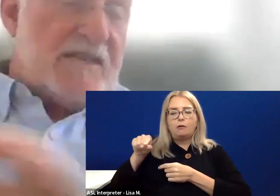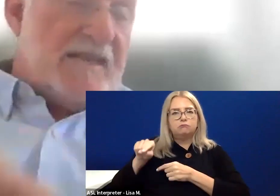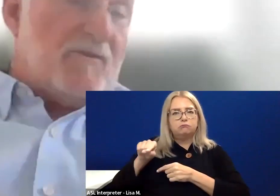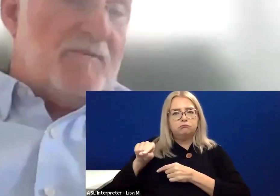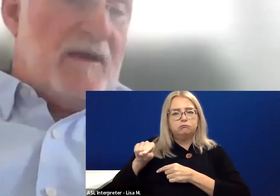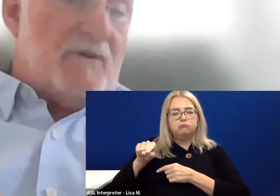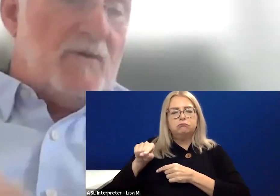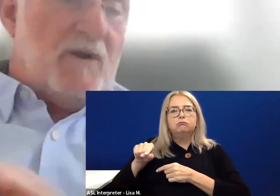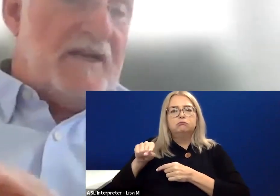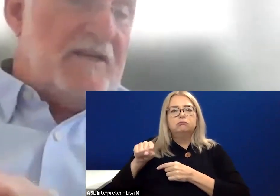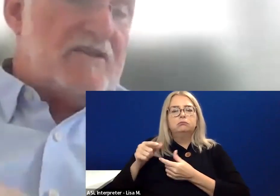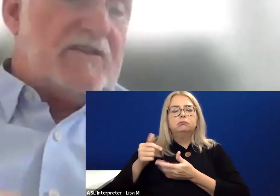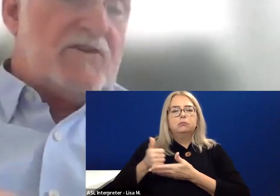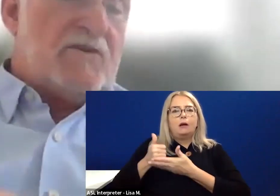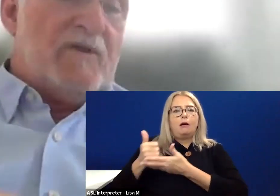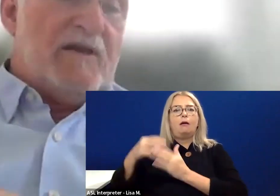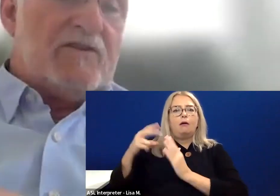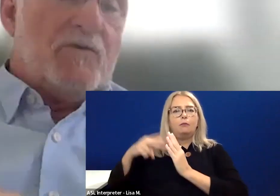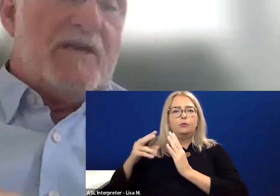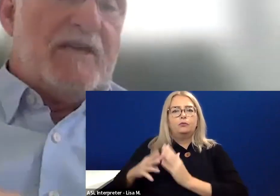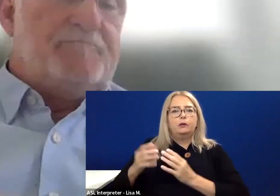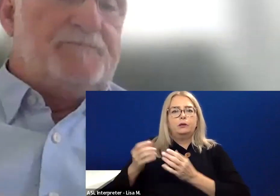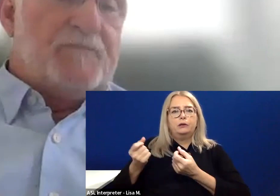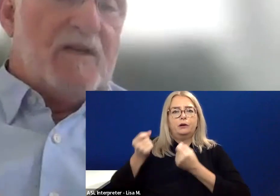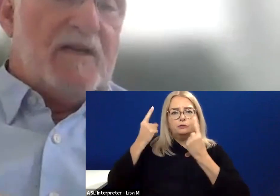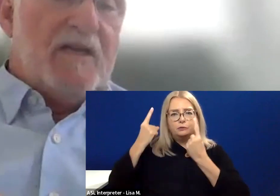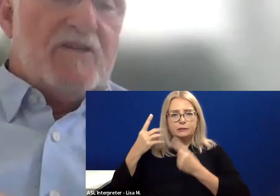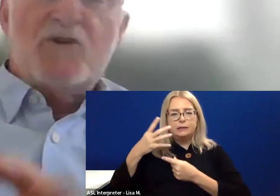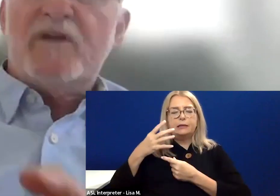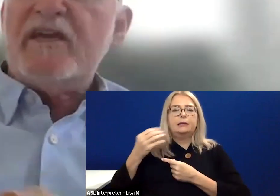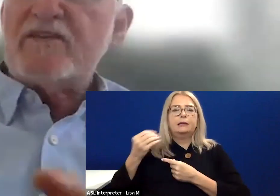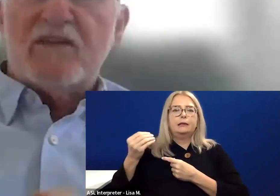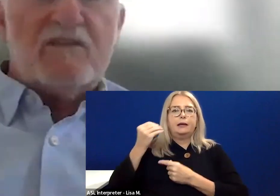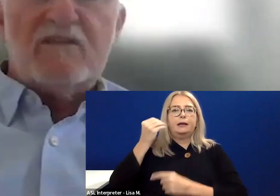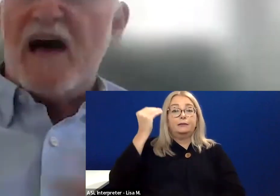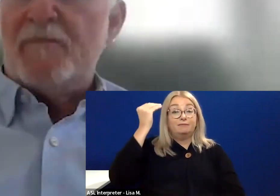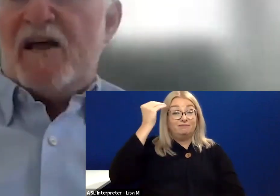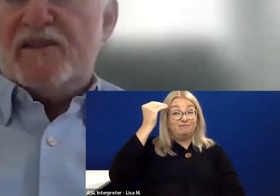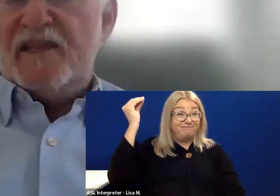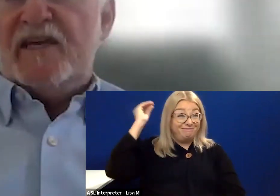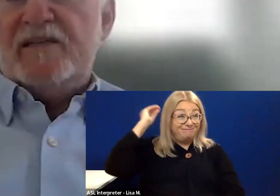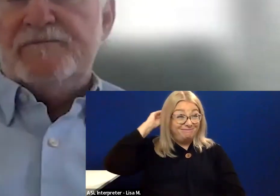understand and remember what it is that they're at their reading right so it is a lot about thinking.